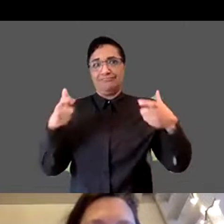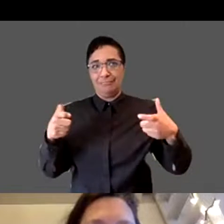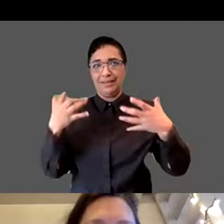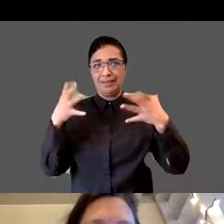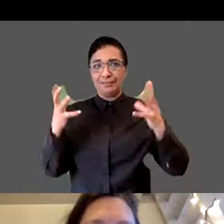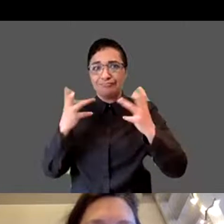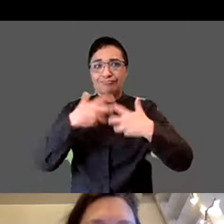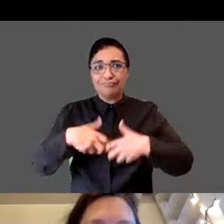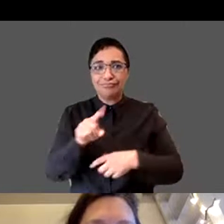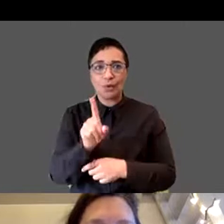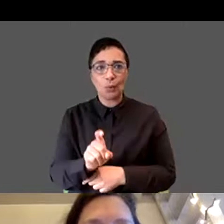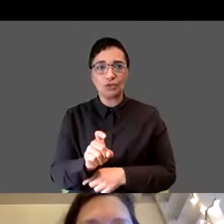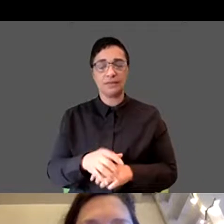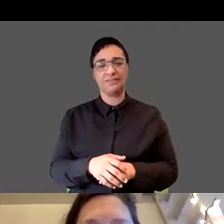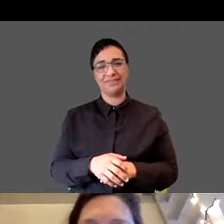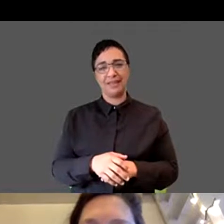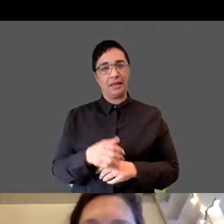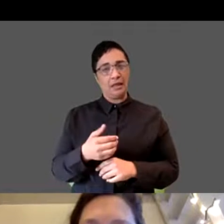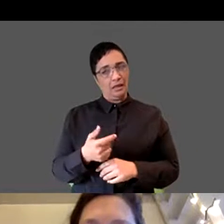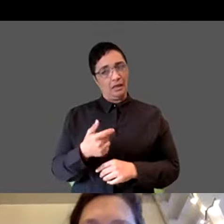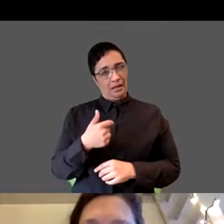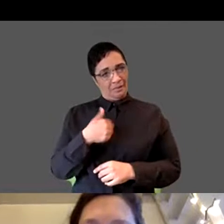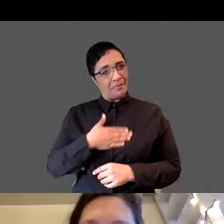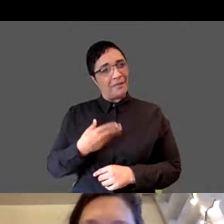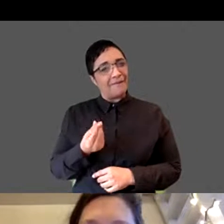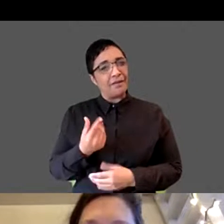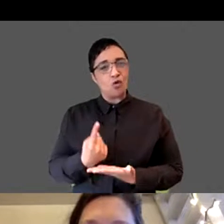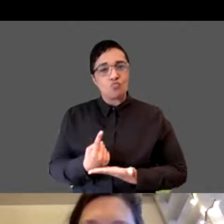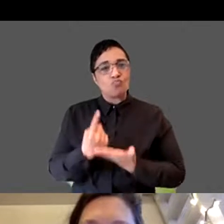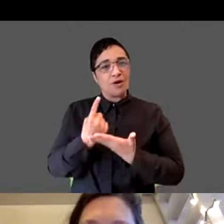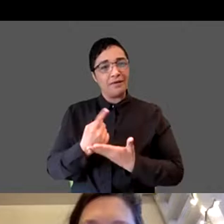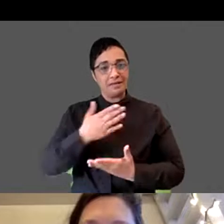Sometimes I felt very privileged that I come from a statistical agency where there's a